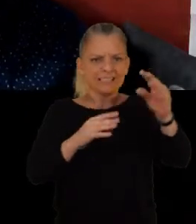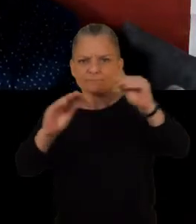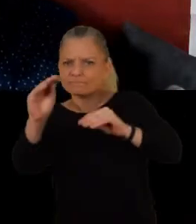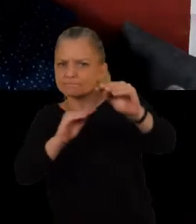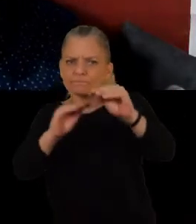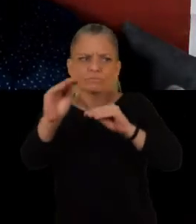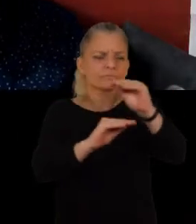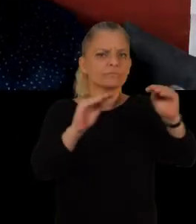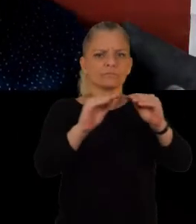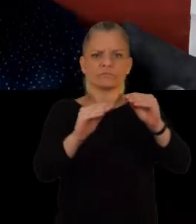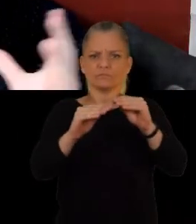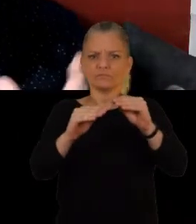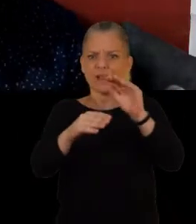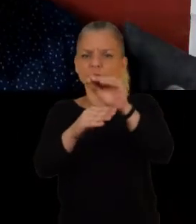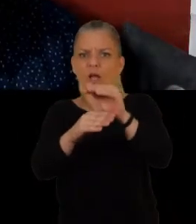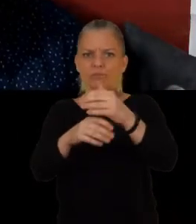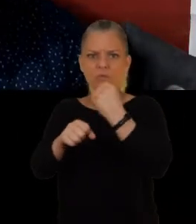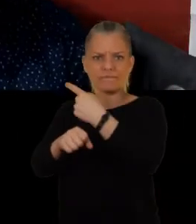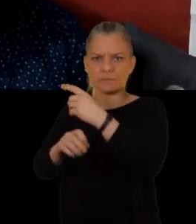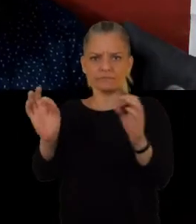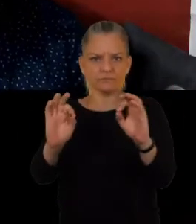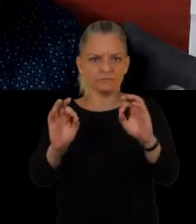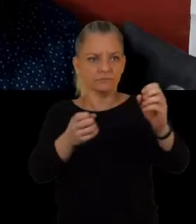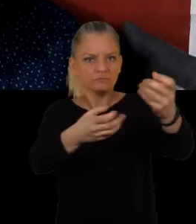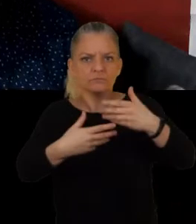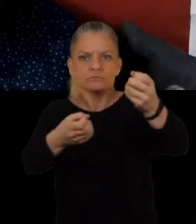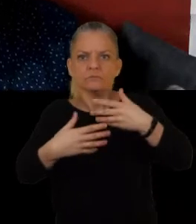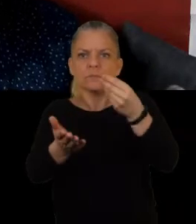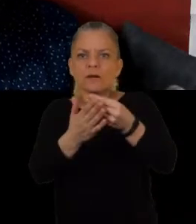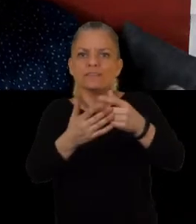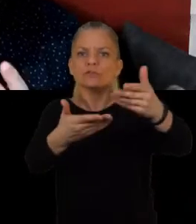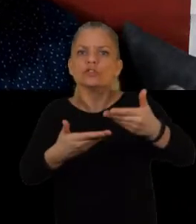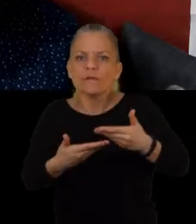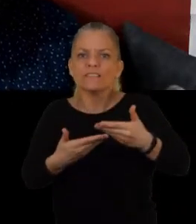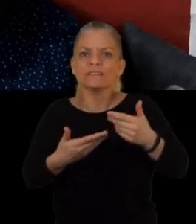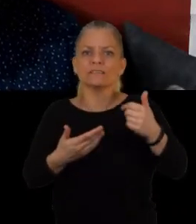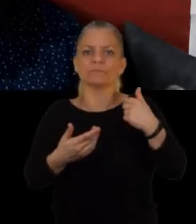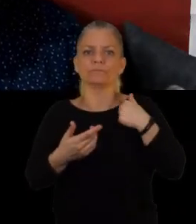of philanthropic money beyond the government and kind of providing the the money for him services